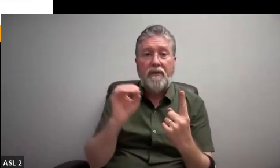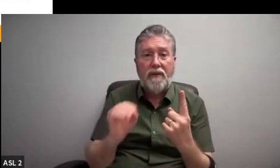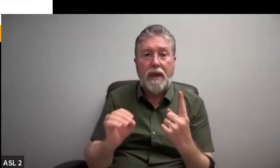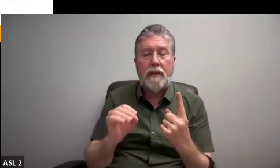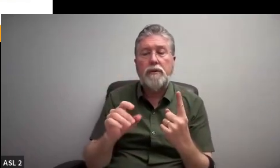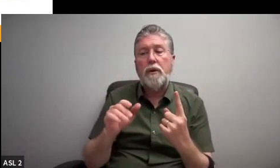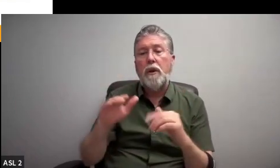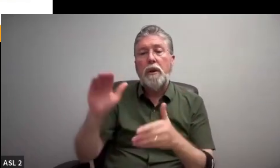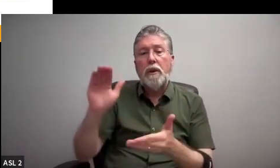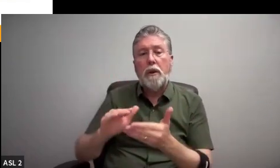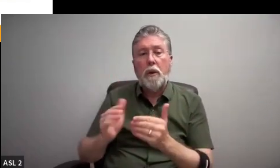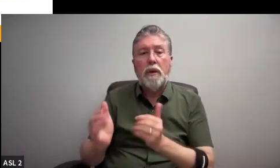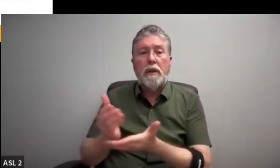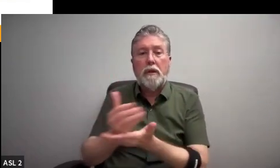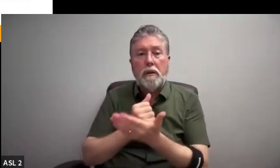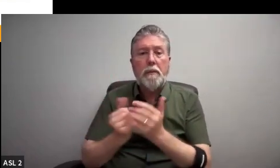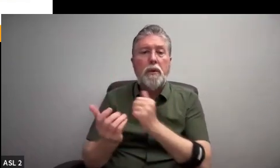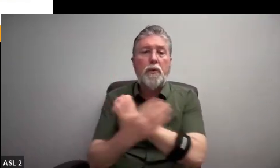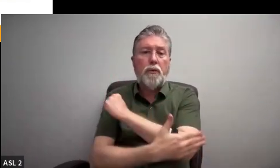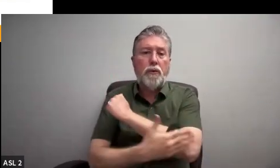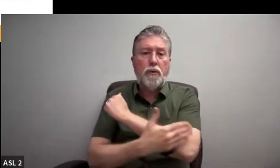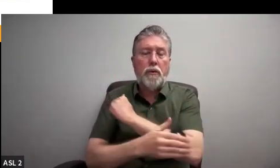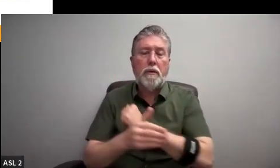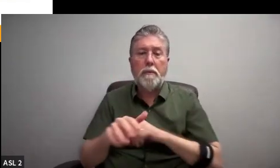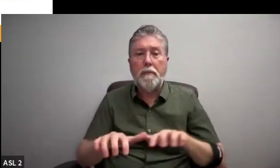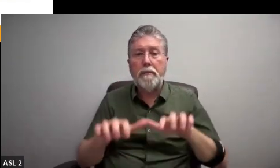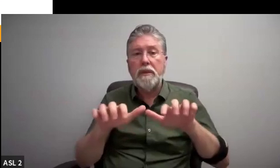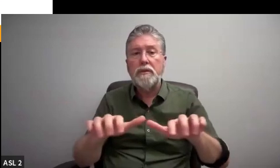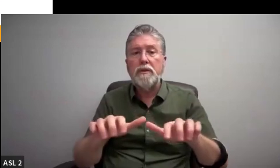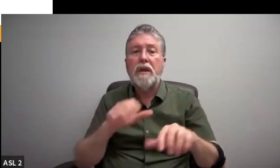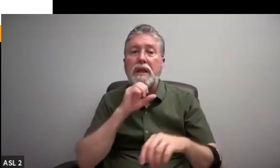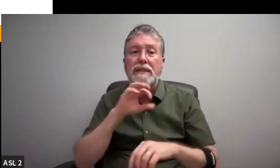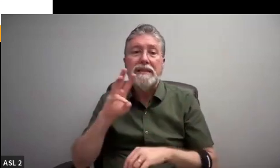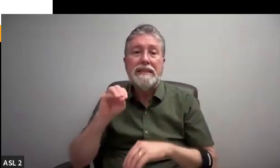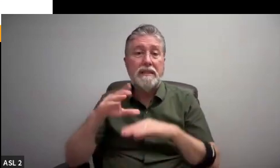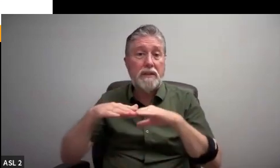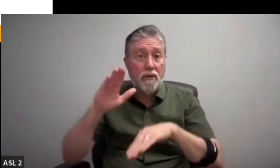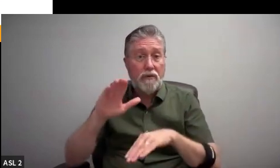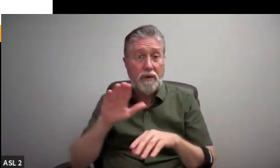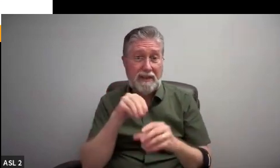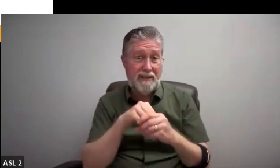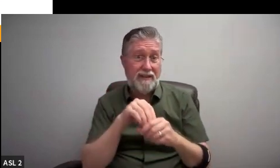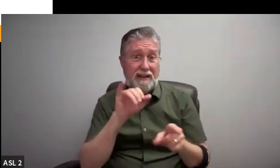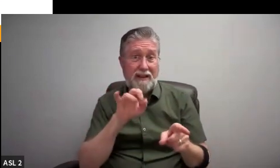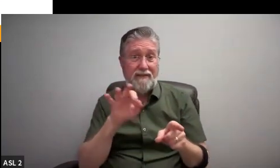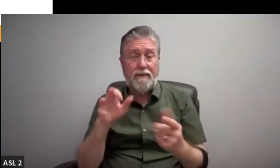and rural population of individuals age 60 and older in its IFF to meet populations identified